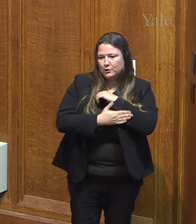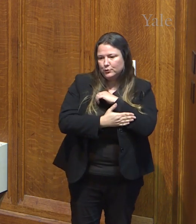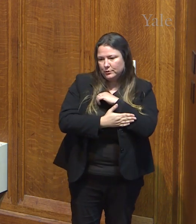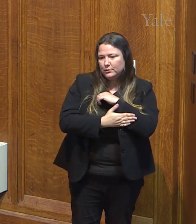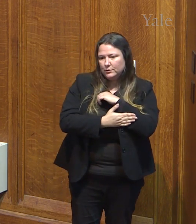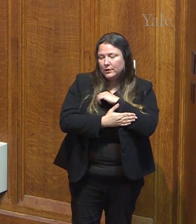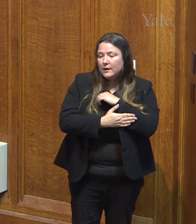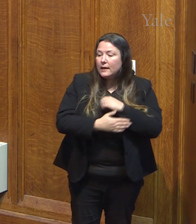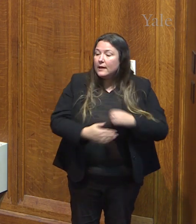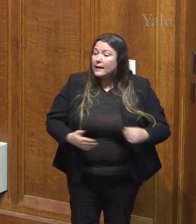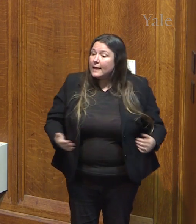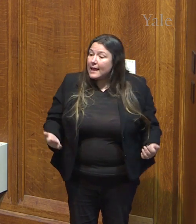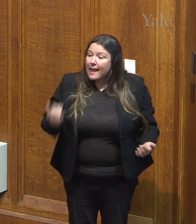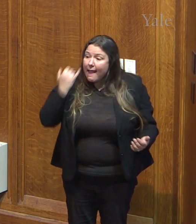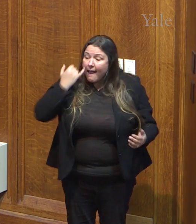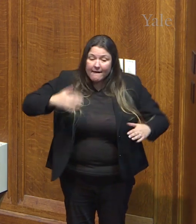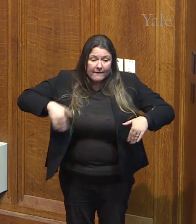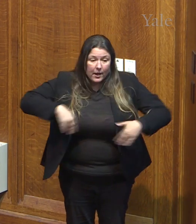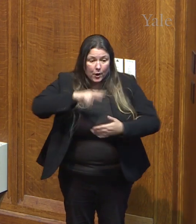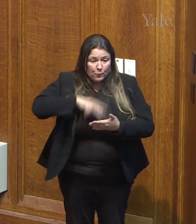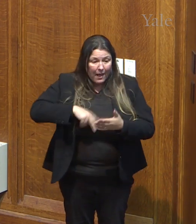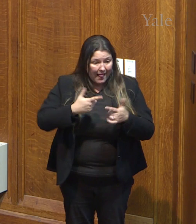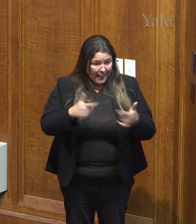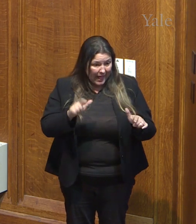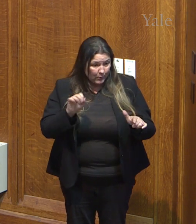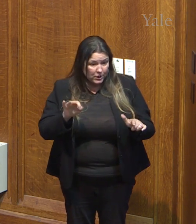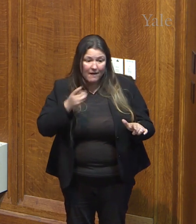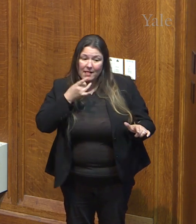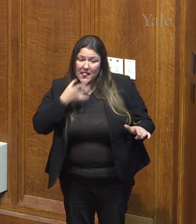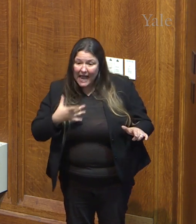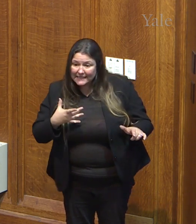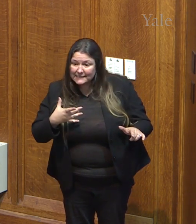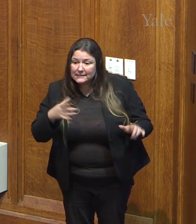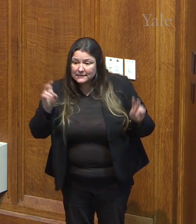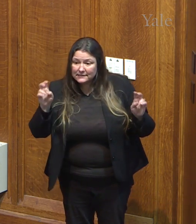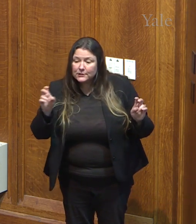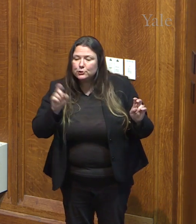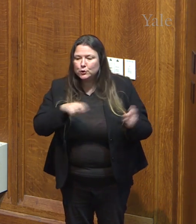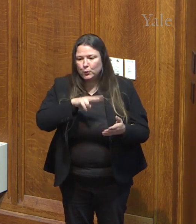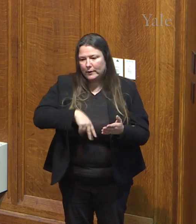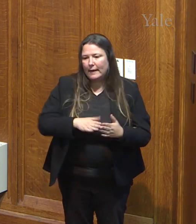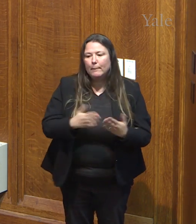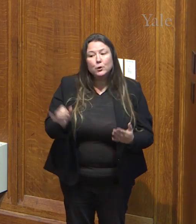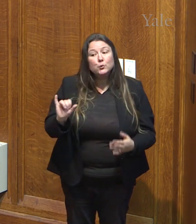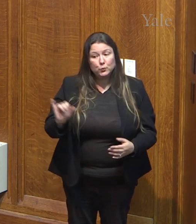If you haven't read Language of Light then you should certainly read that one too.